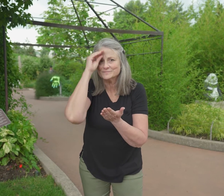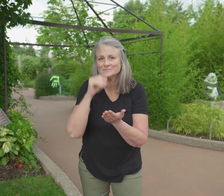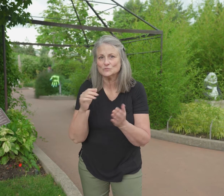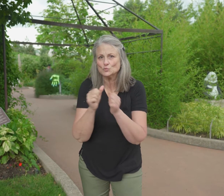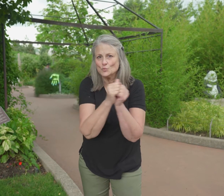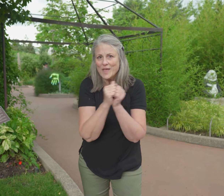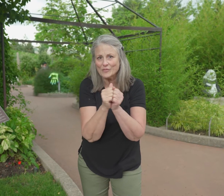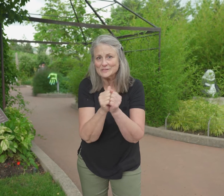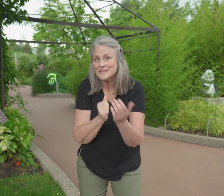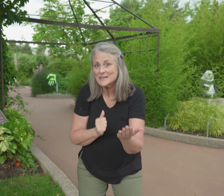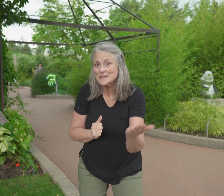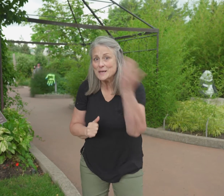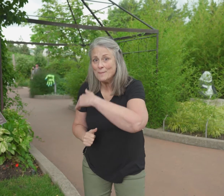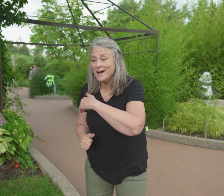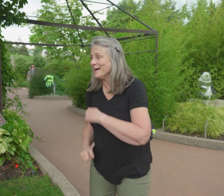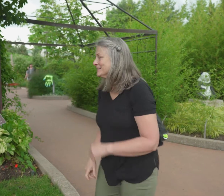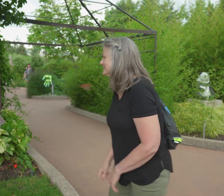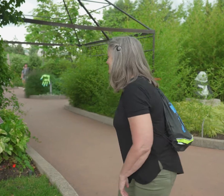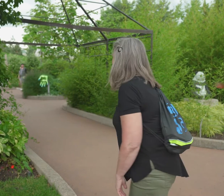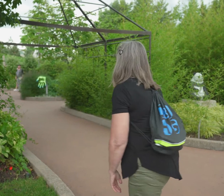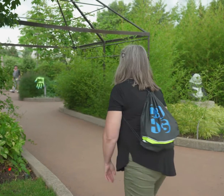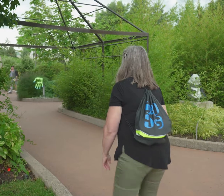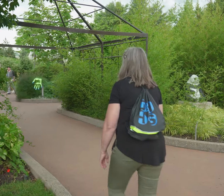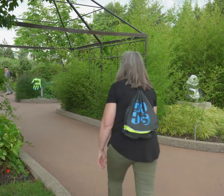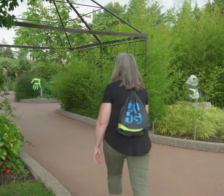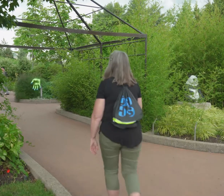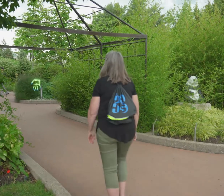We are gonna learn about them together. Come on, let's go.